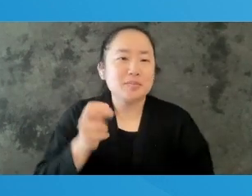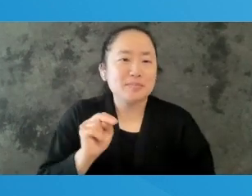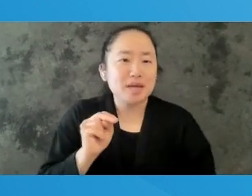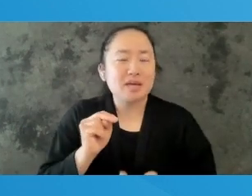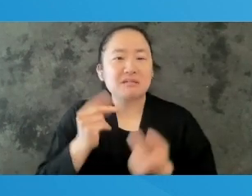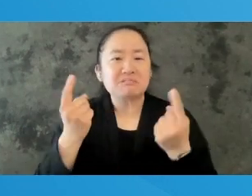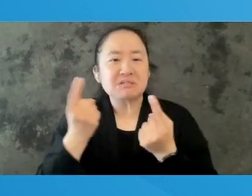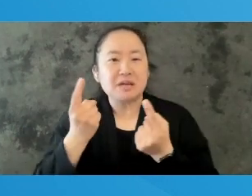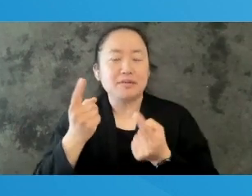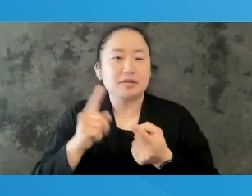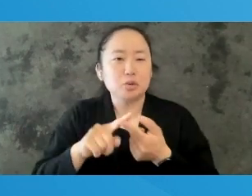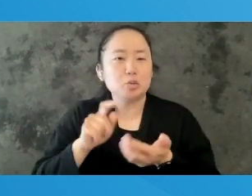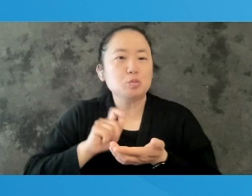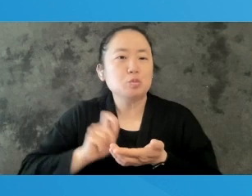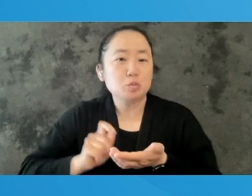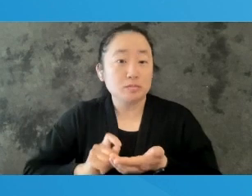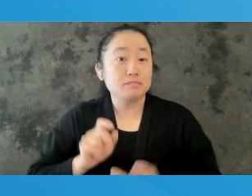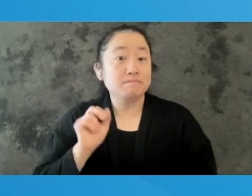will work.